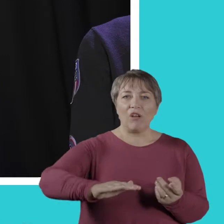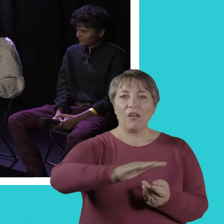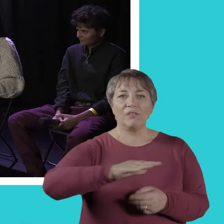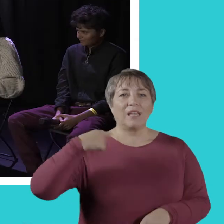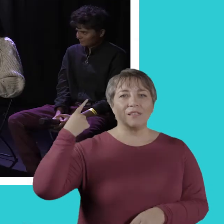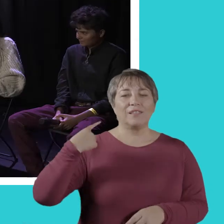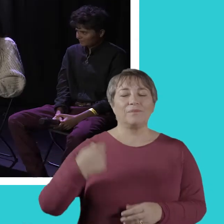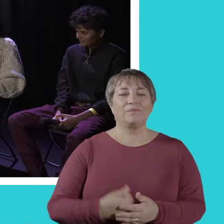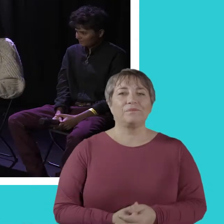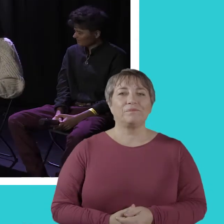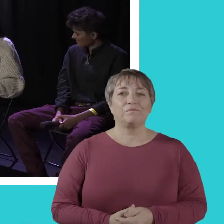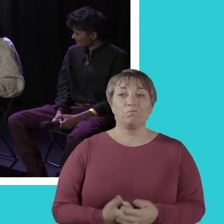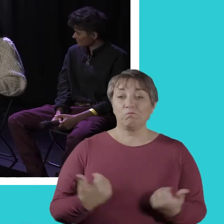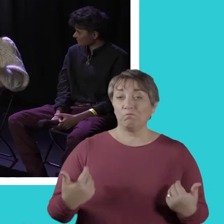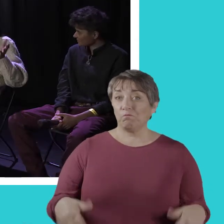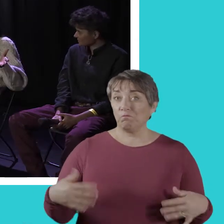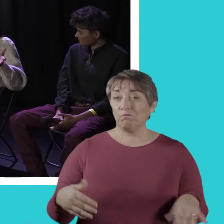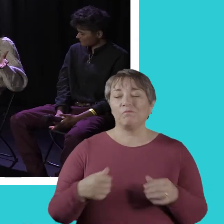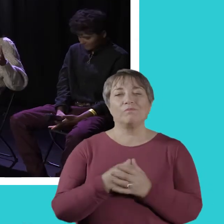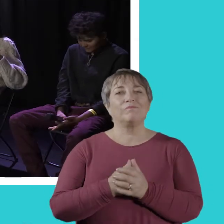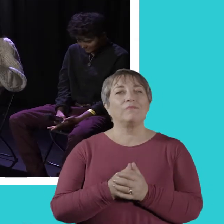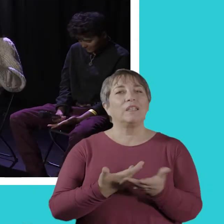Brilliant. Okay well let's get on with the discussion and today's question was actually put